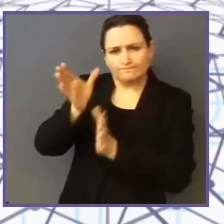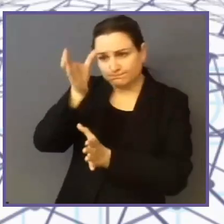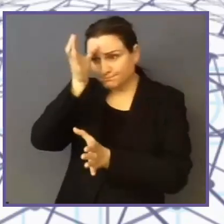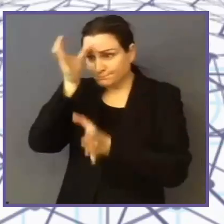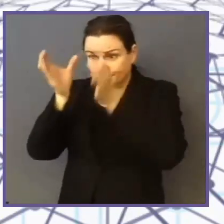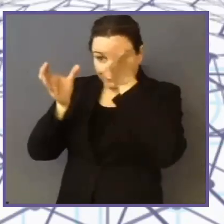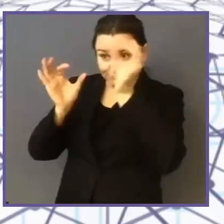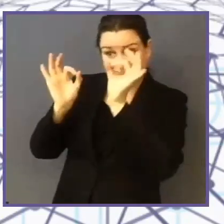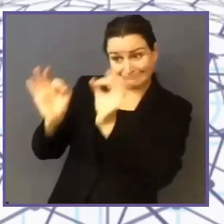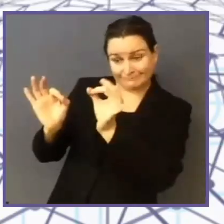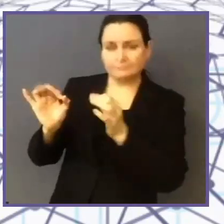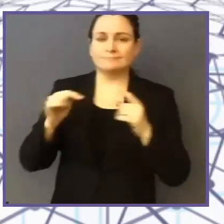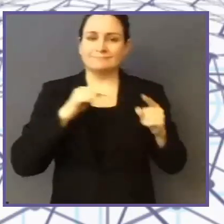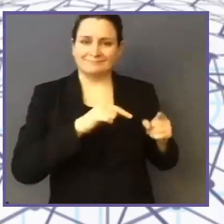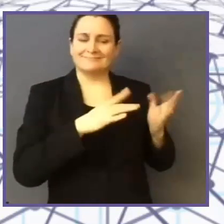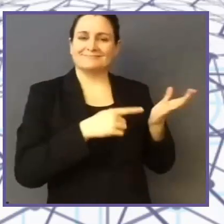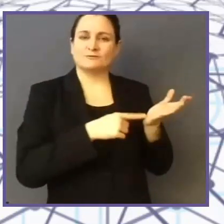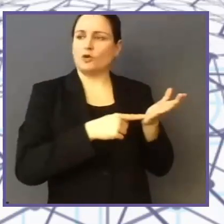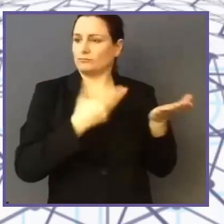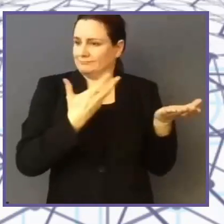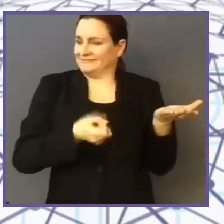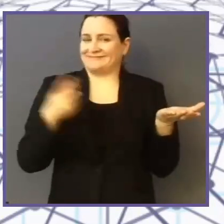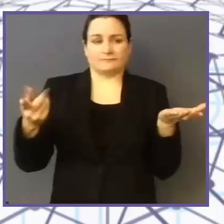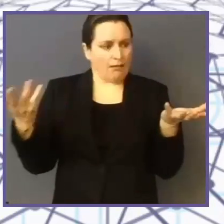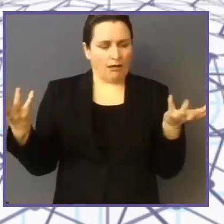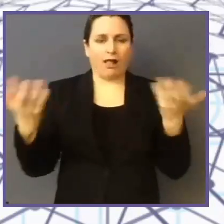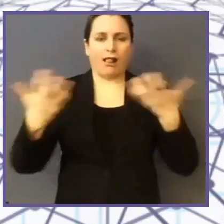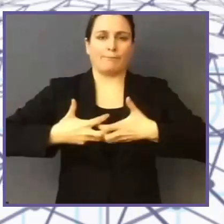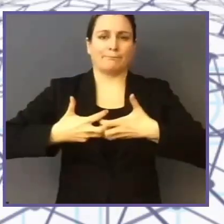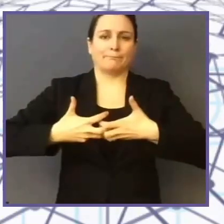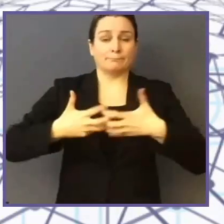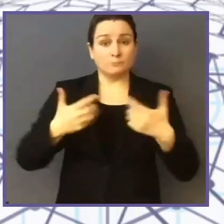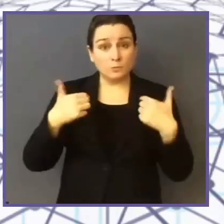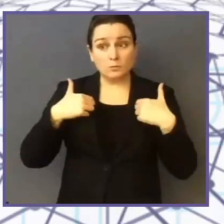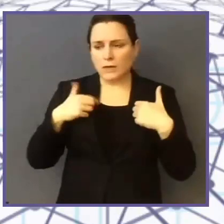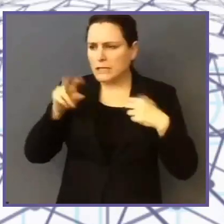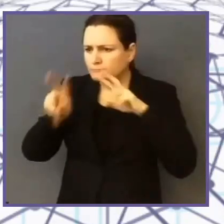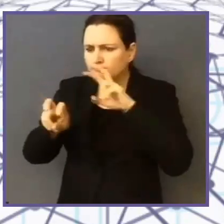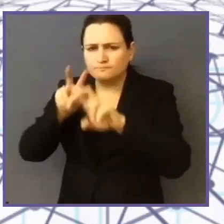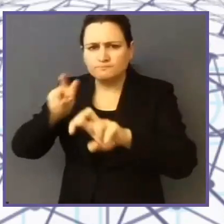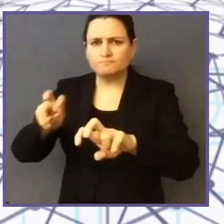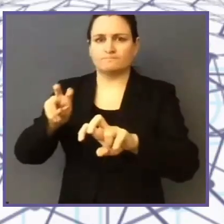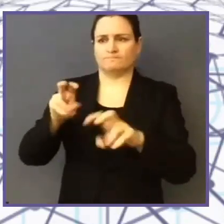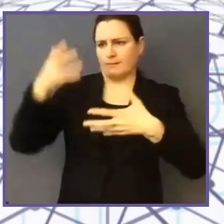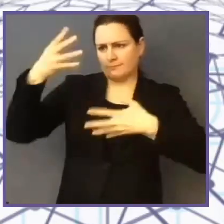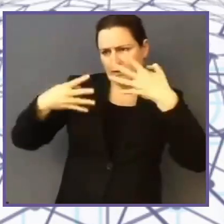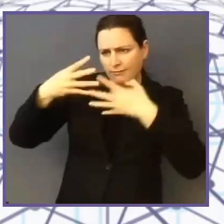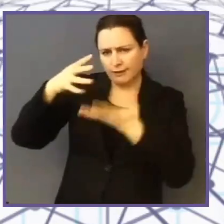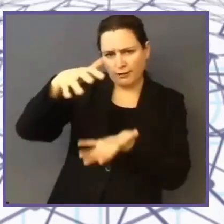on inclusive facilitation, data collection and mentoring of this community of practice